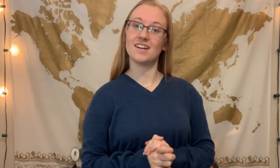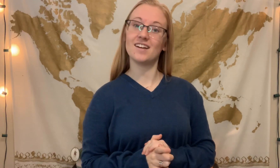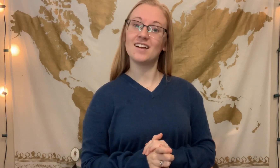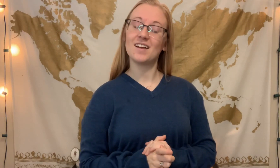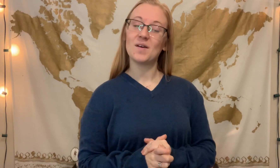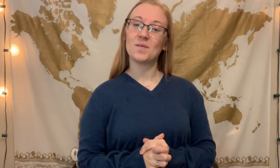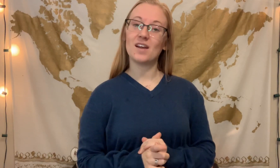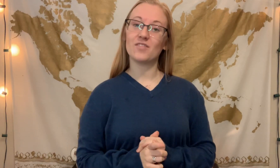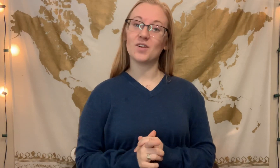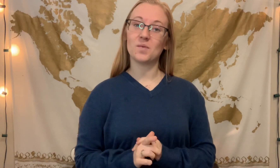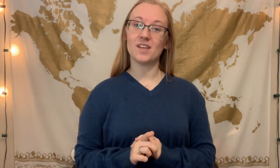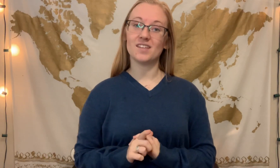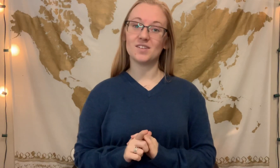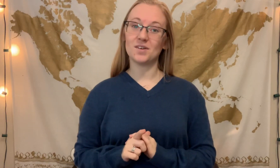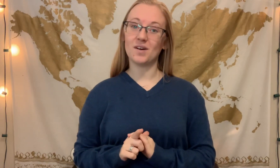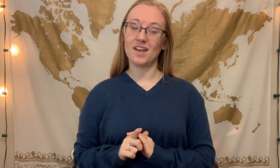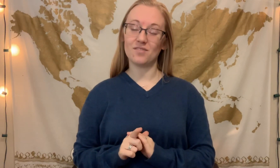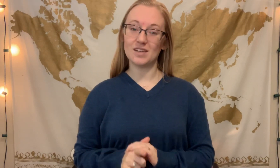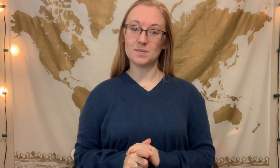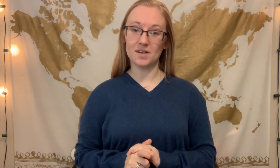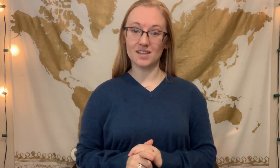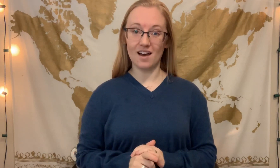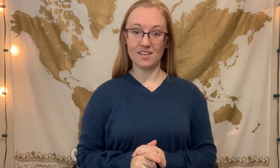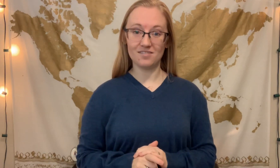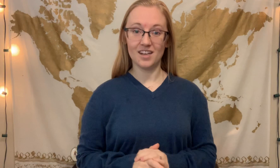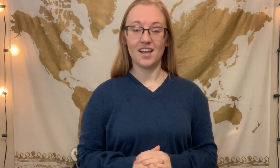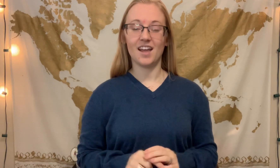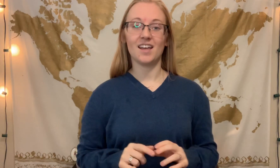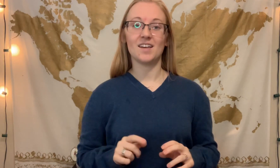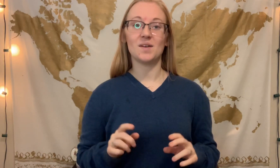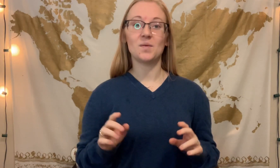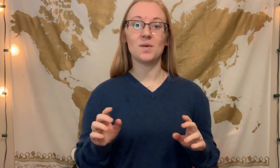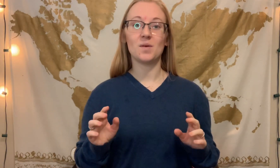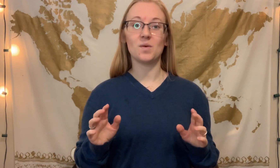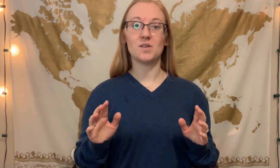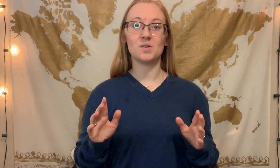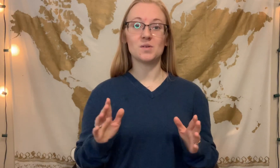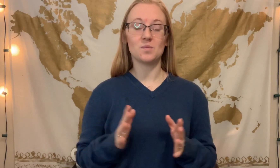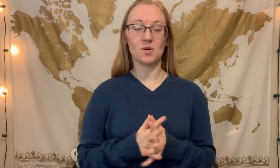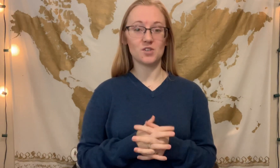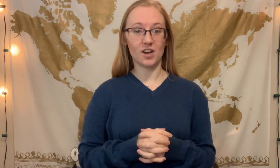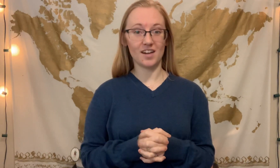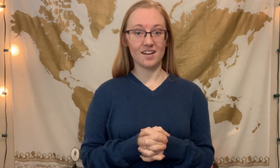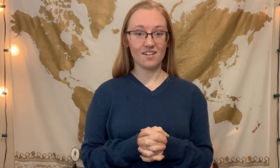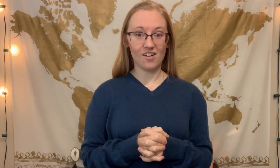whenever we do a Facebook live and we will do some more training on